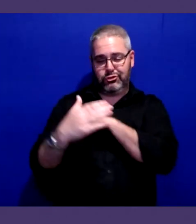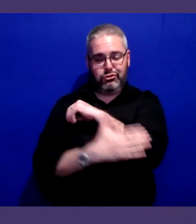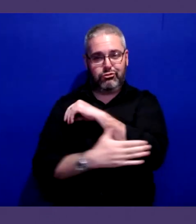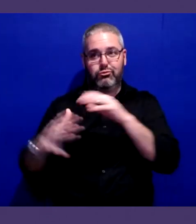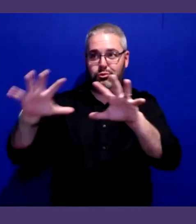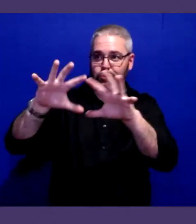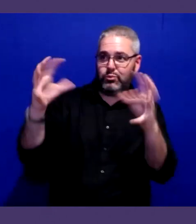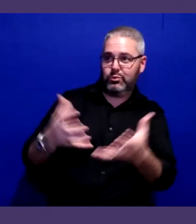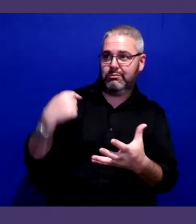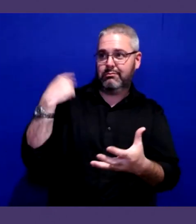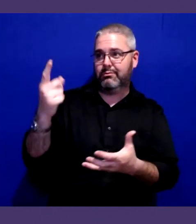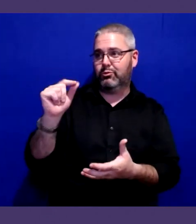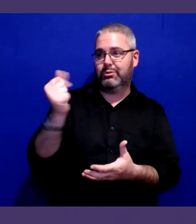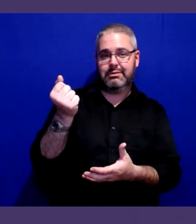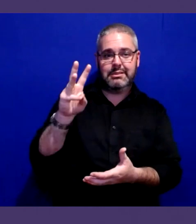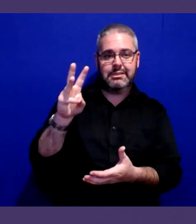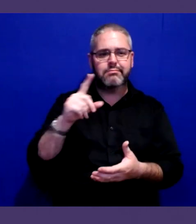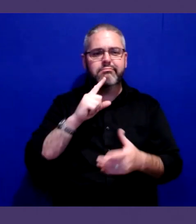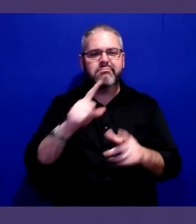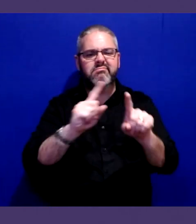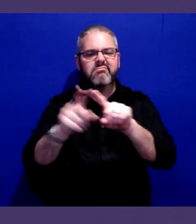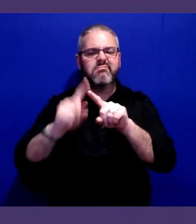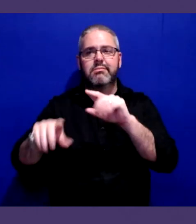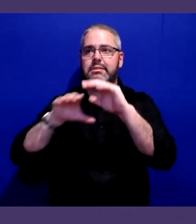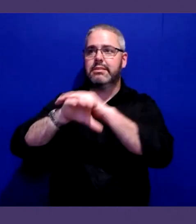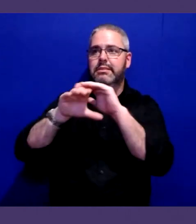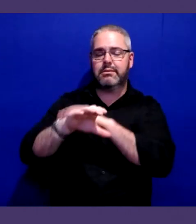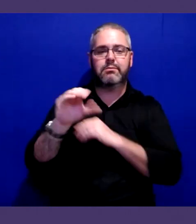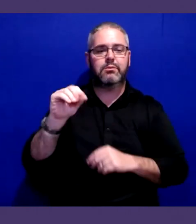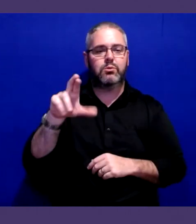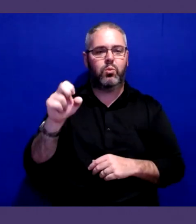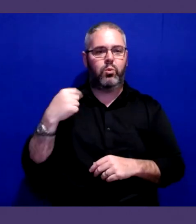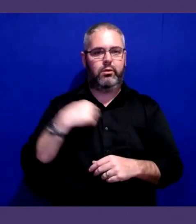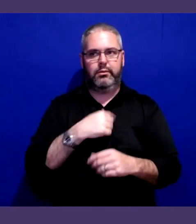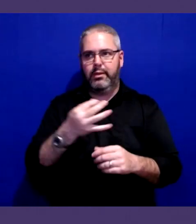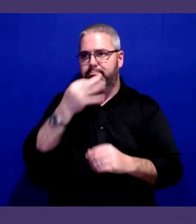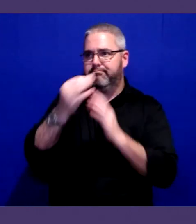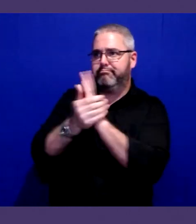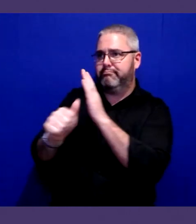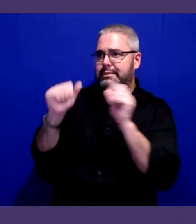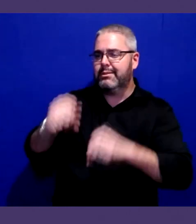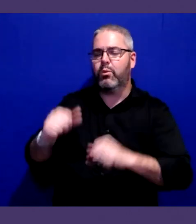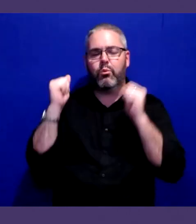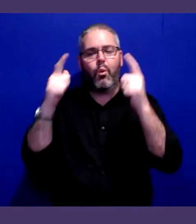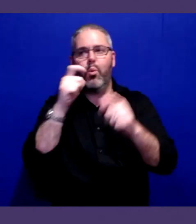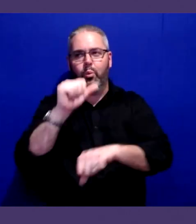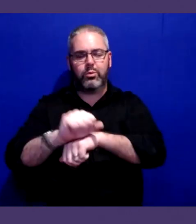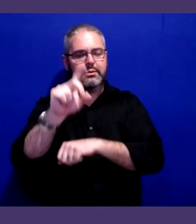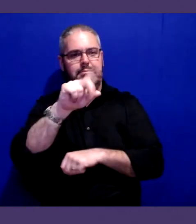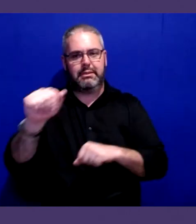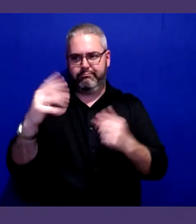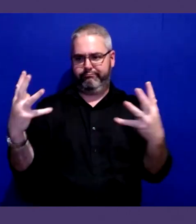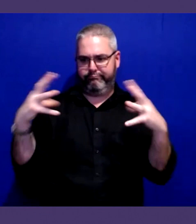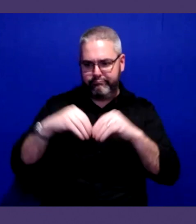covering things like accessibility, core competencies for everyone who works in disability inclusion, web accessibility, for people who are